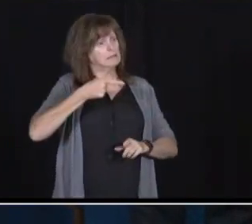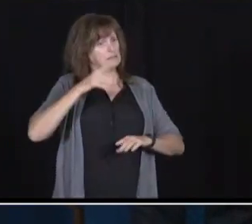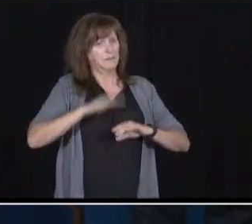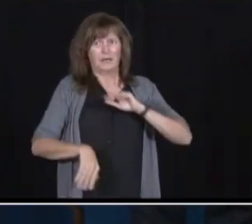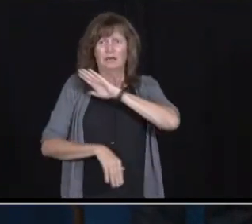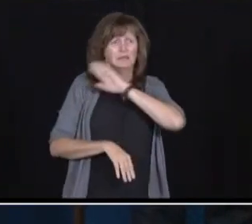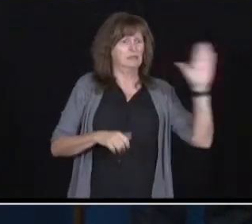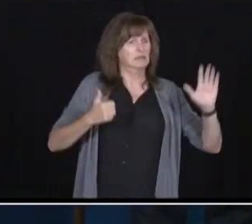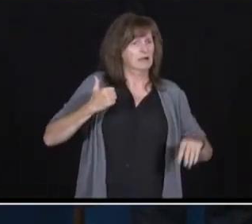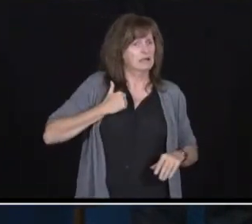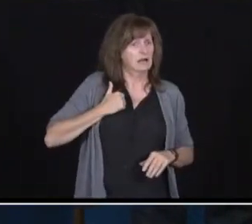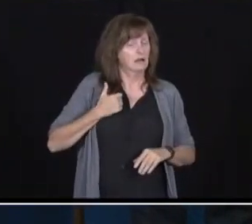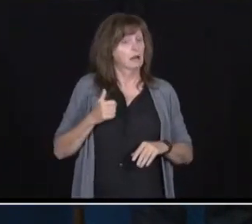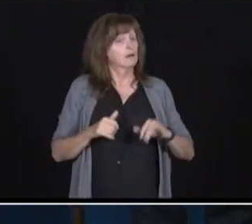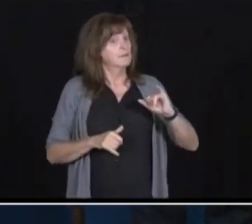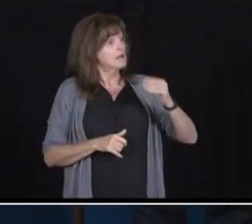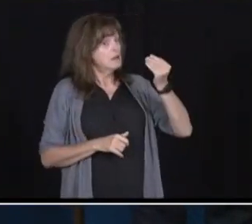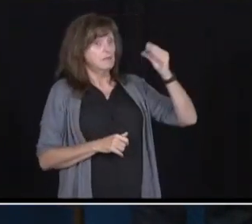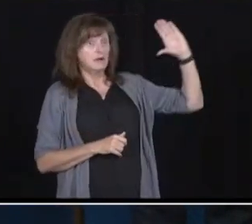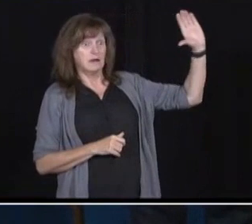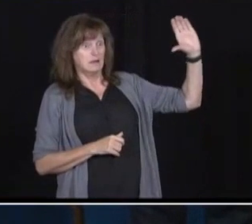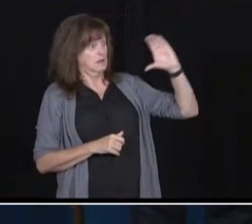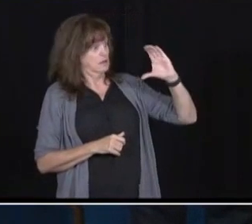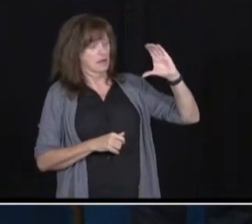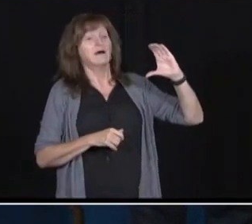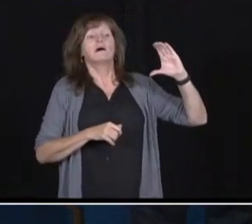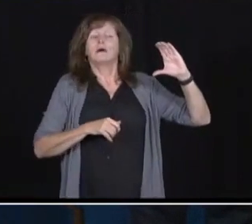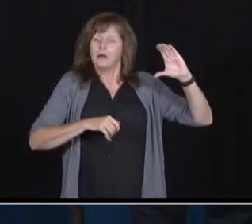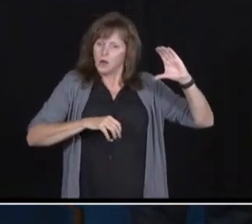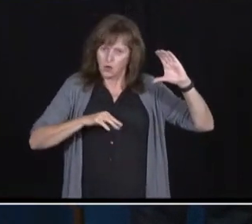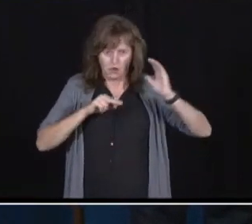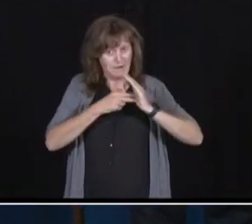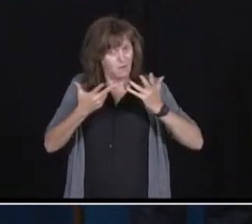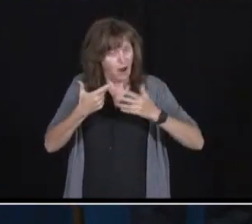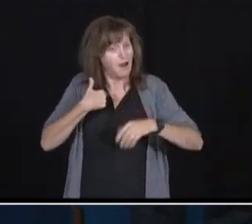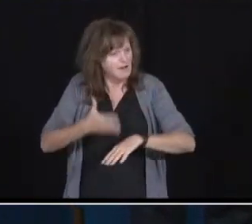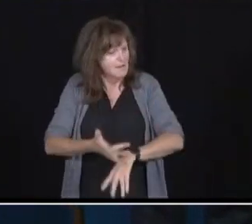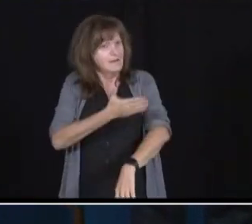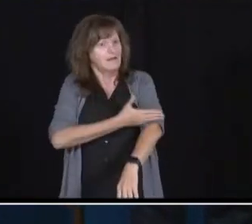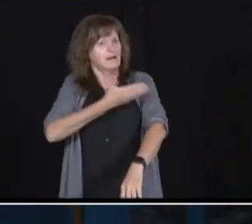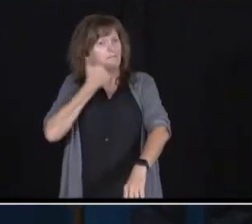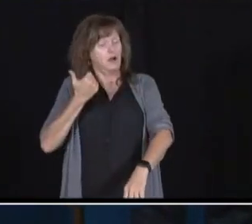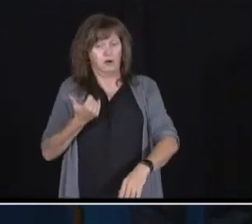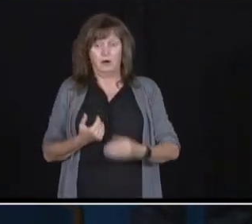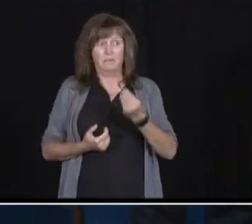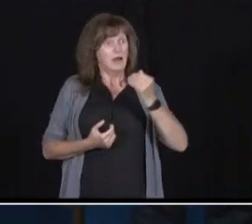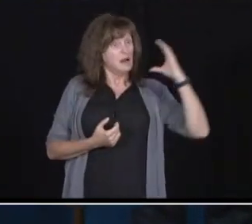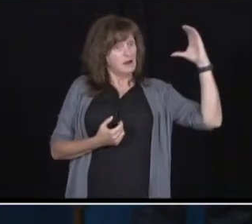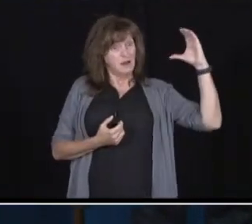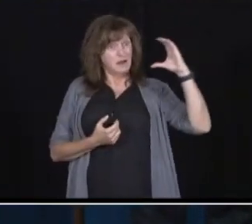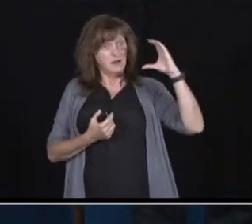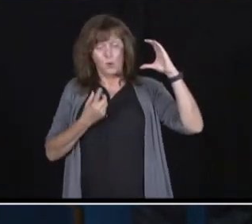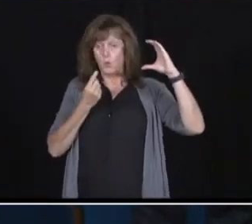And this funding will only enhance our plan. We will target that funding where the extra supports will be most effective.